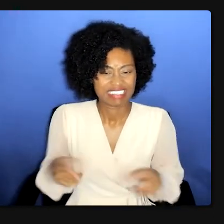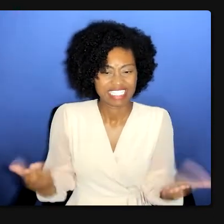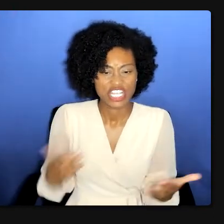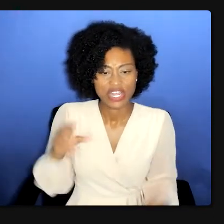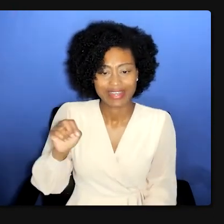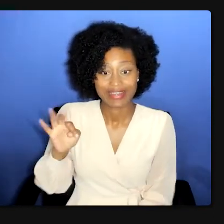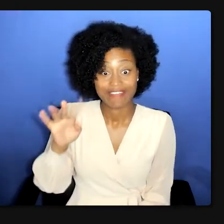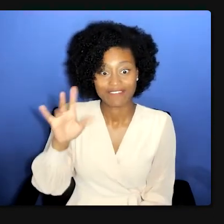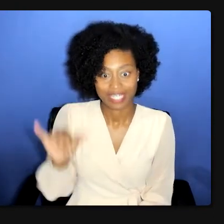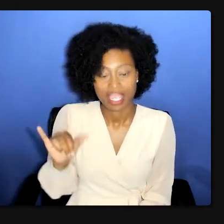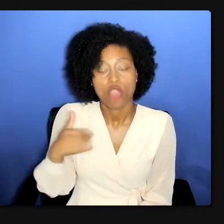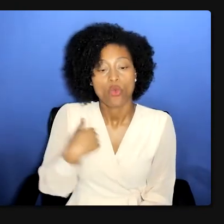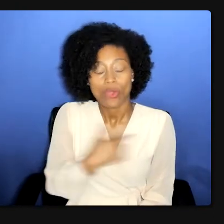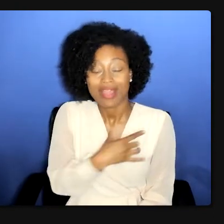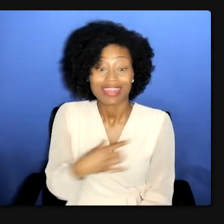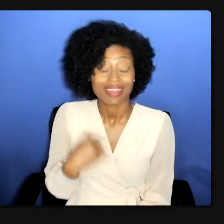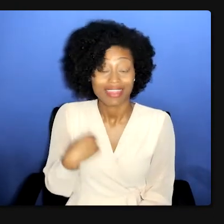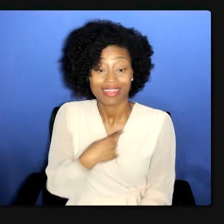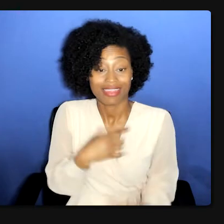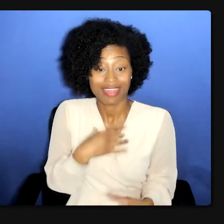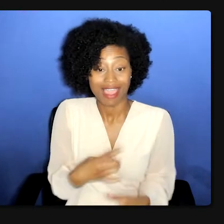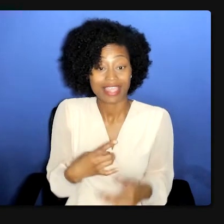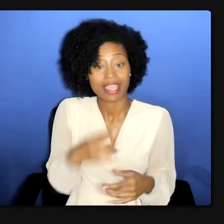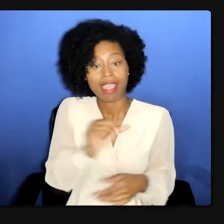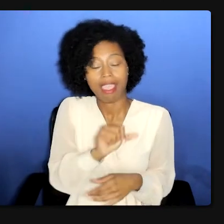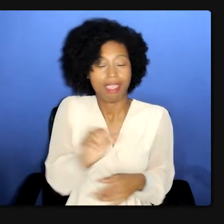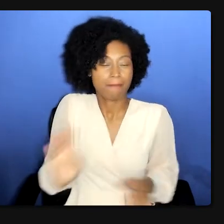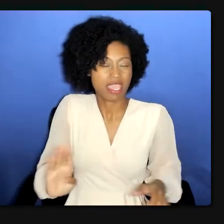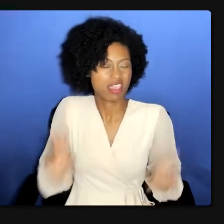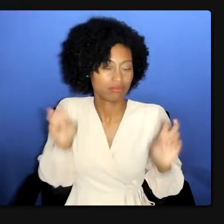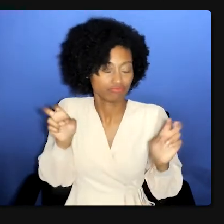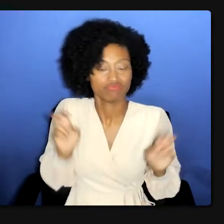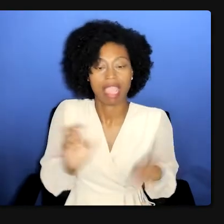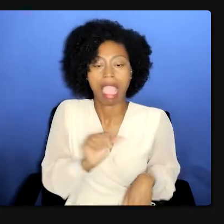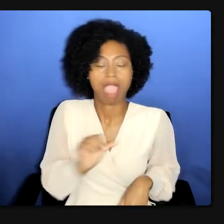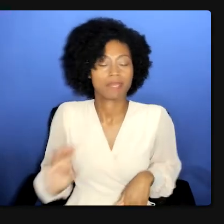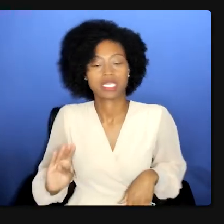We'd like to be a very data-informed team and the A/B testing framework and infrastructure